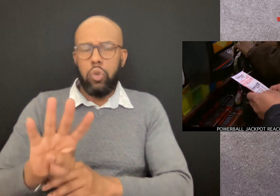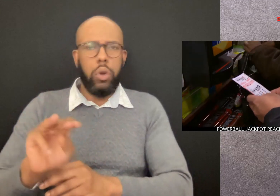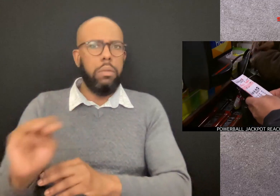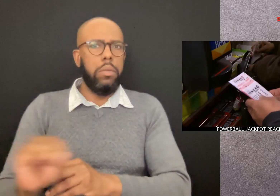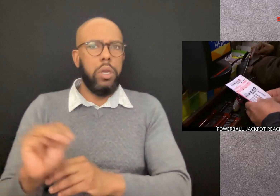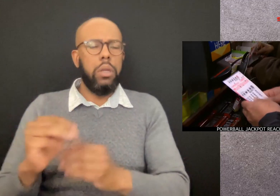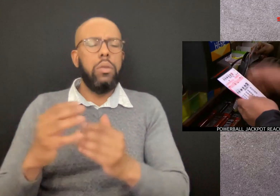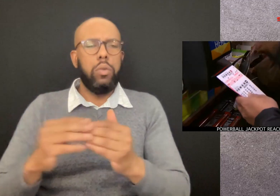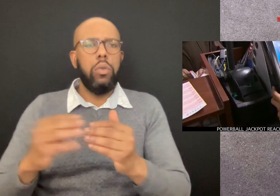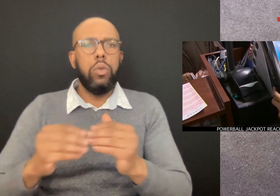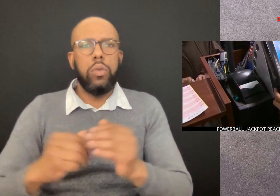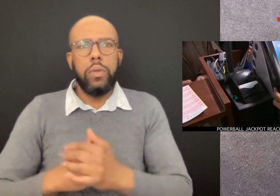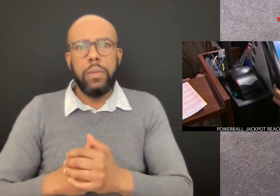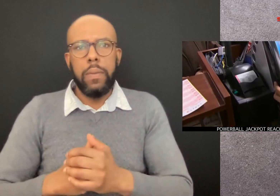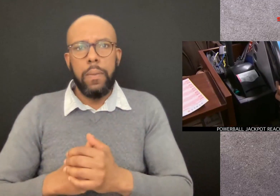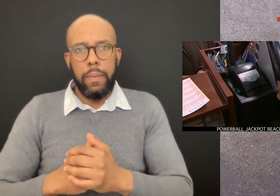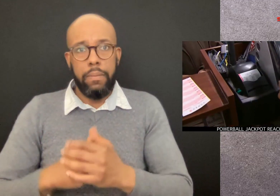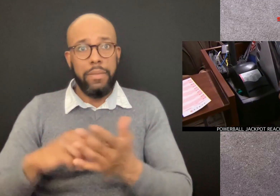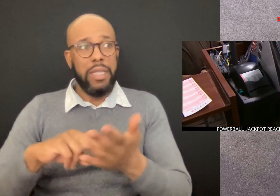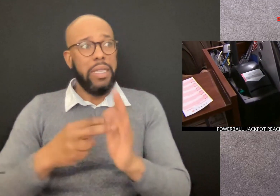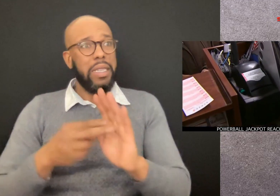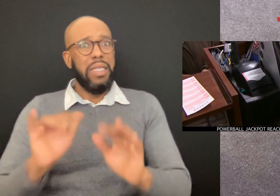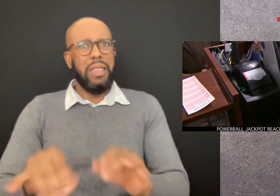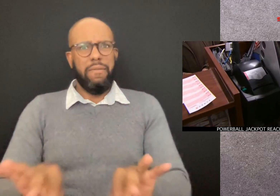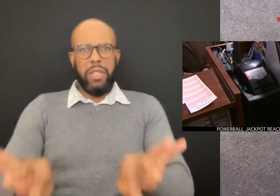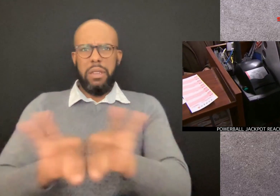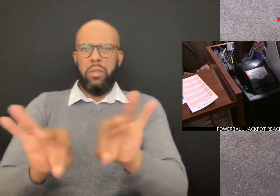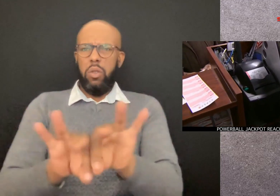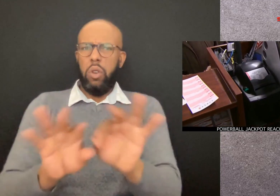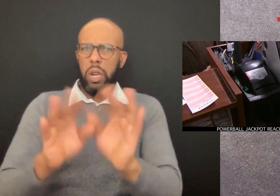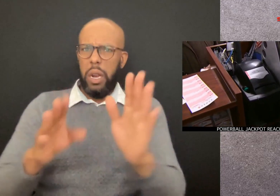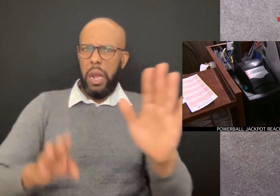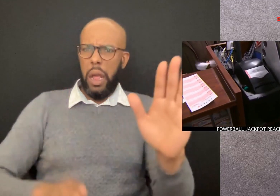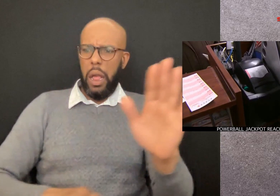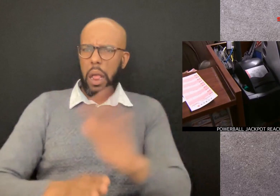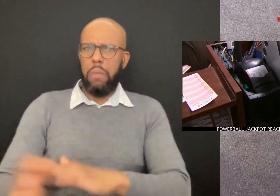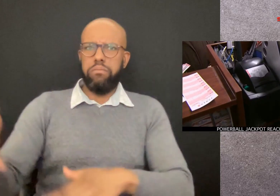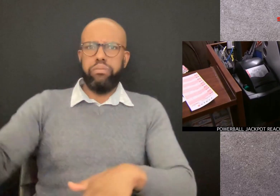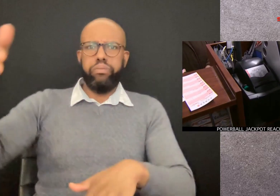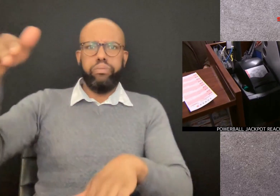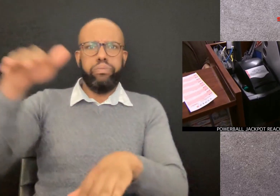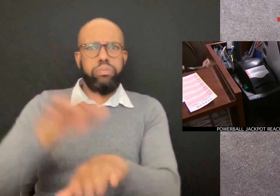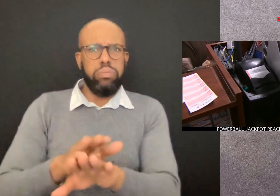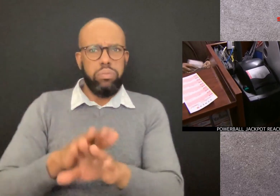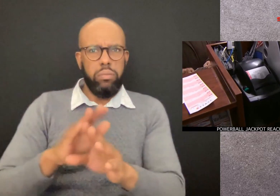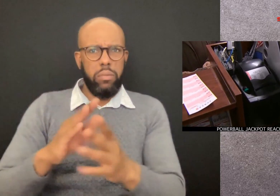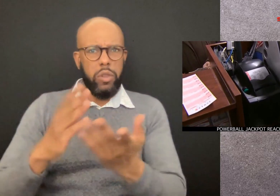The cash value of the prize is now nearly 384 million dollars.